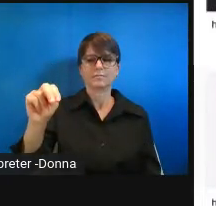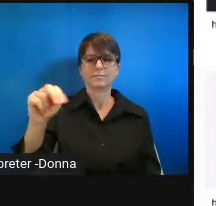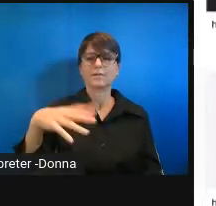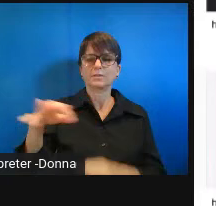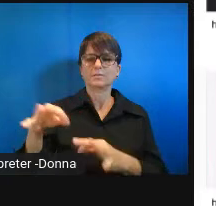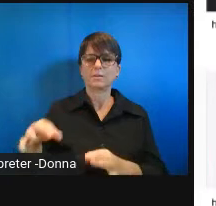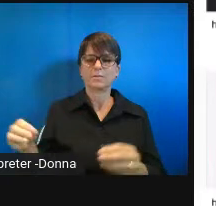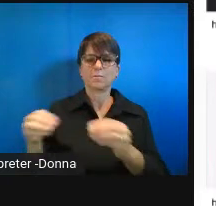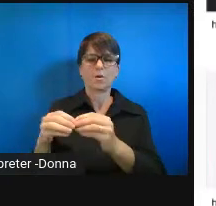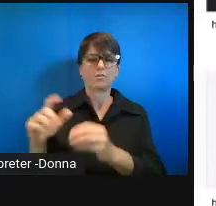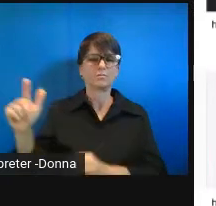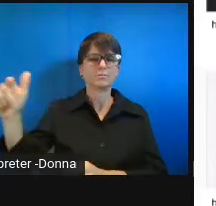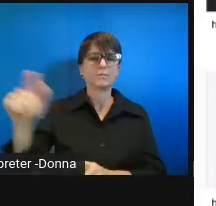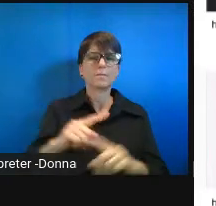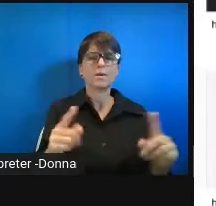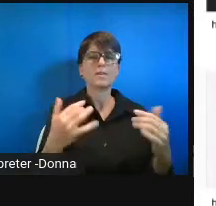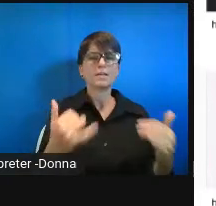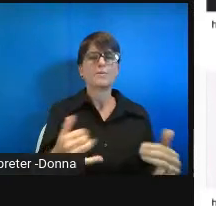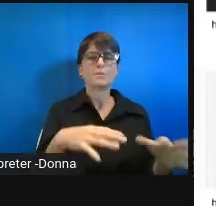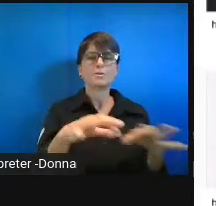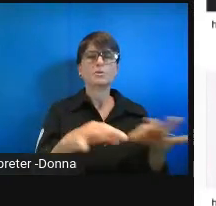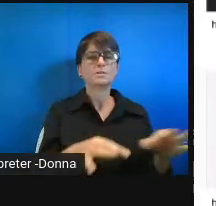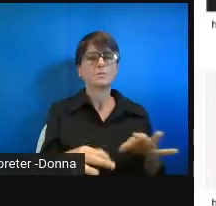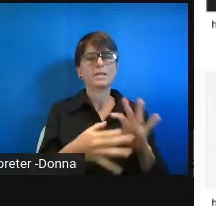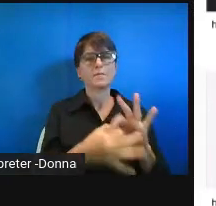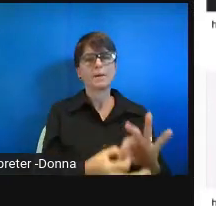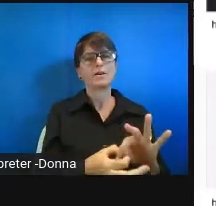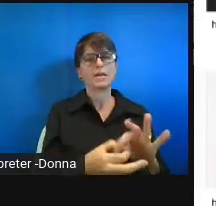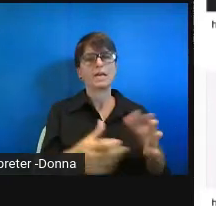I will describe it as a page on the website that tells you